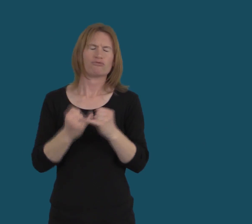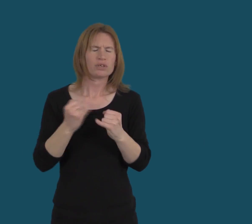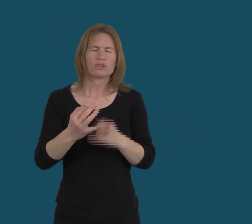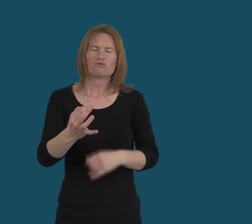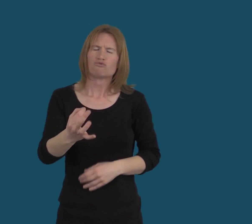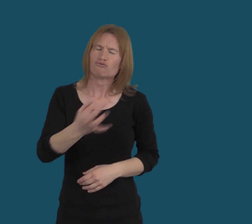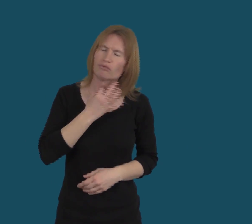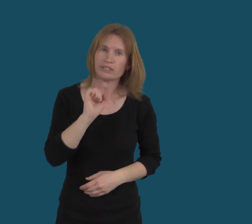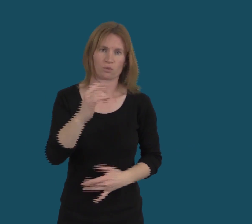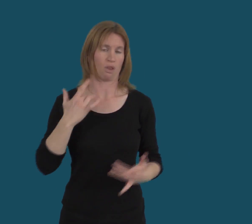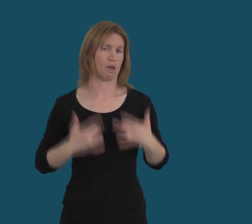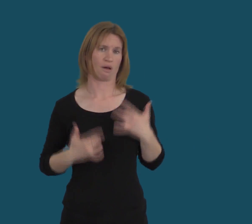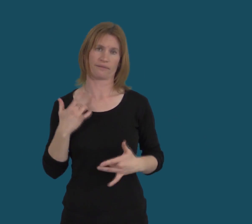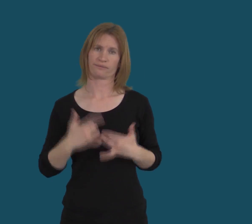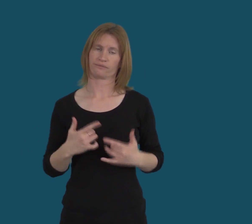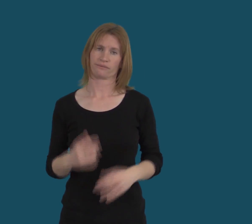Seeking shelter uphill will increase the risk to your life.